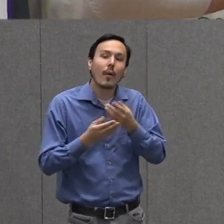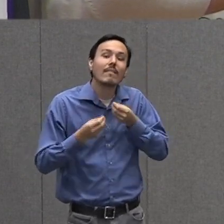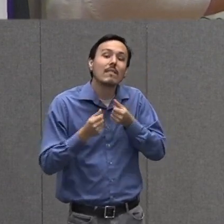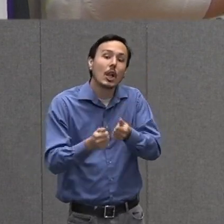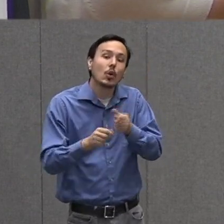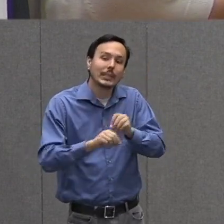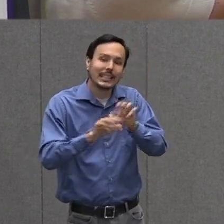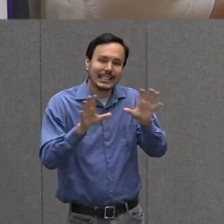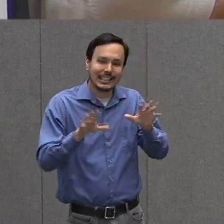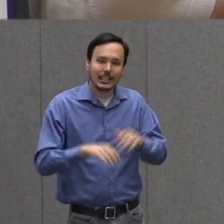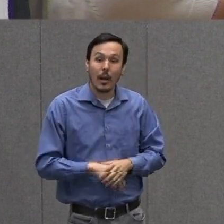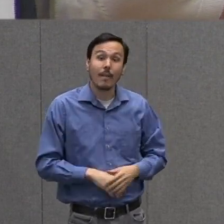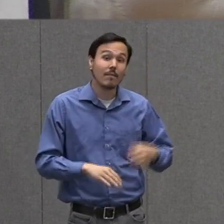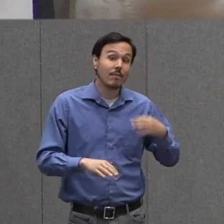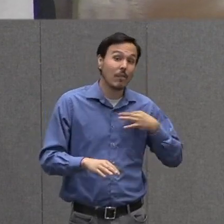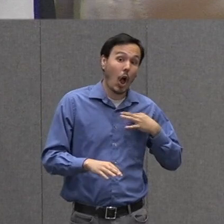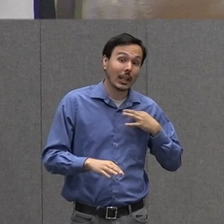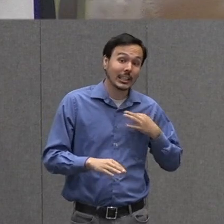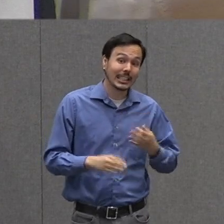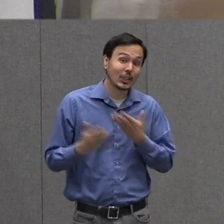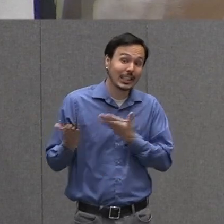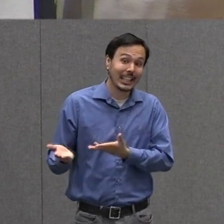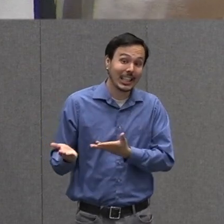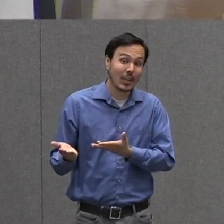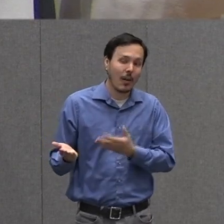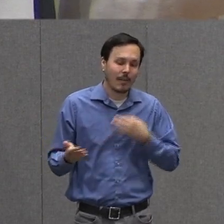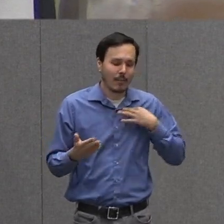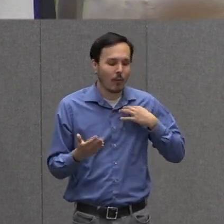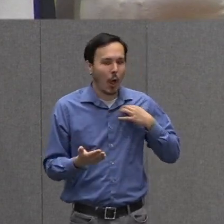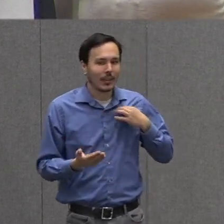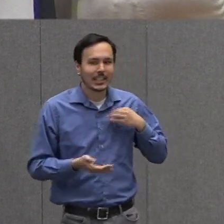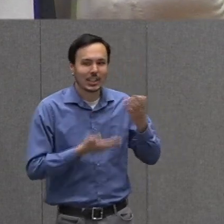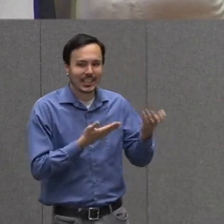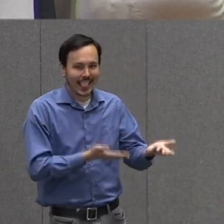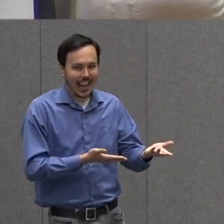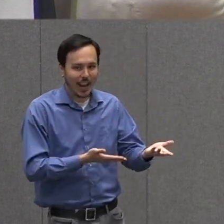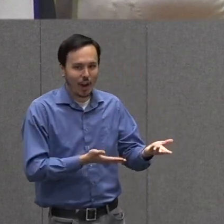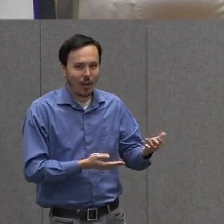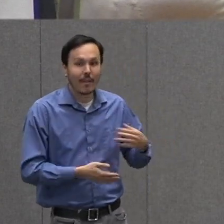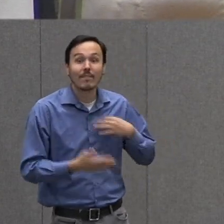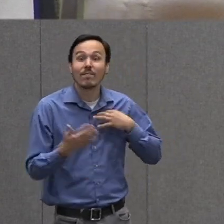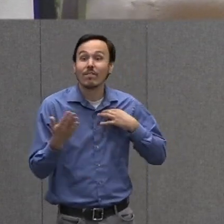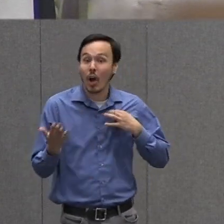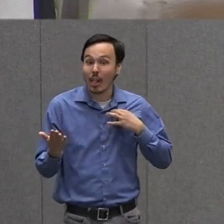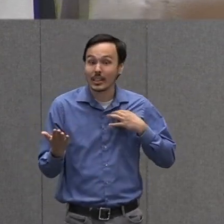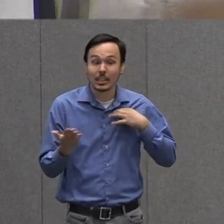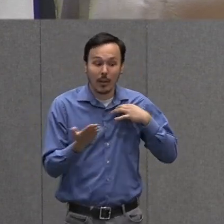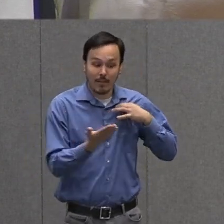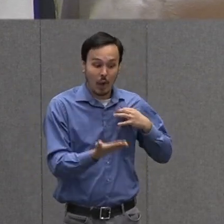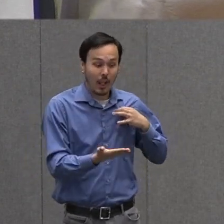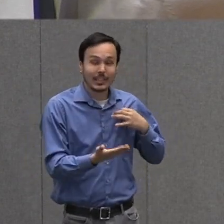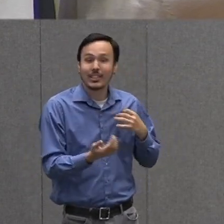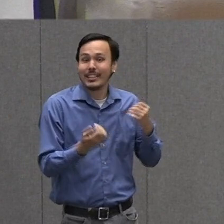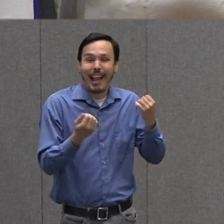Volunteers here, volunteers there, volunteers, volunteers, everywhere.